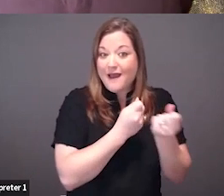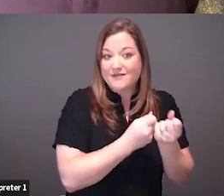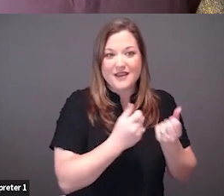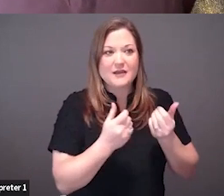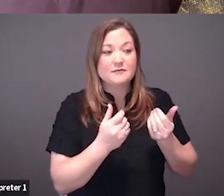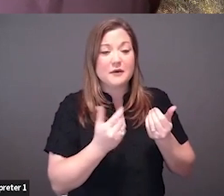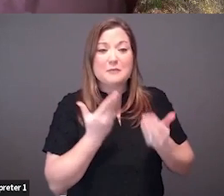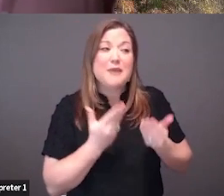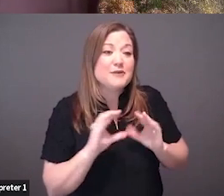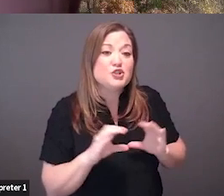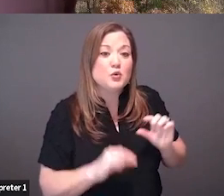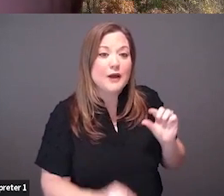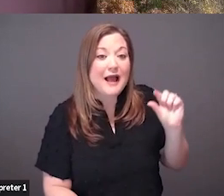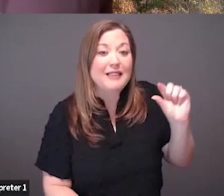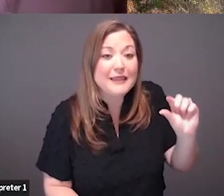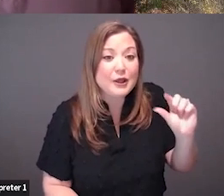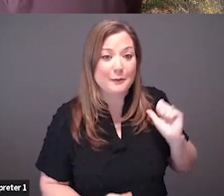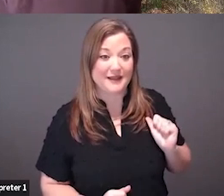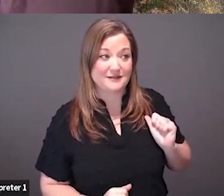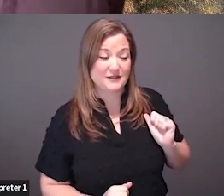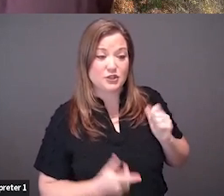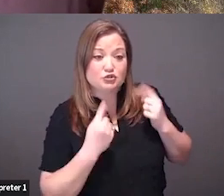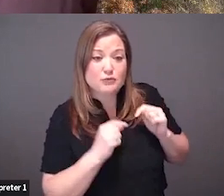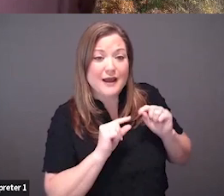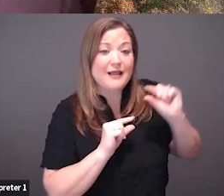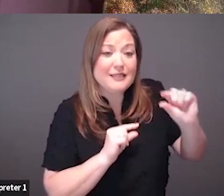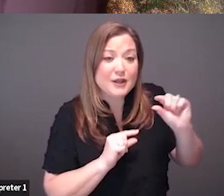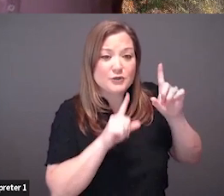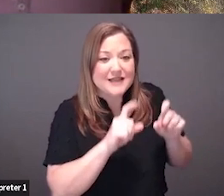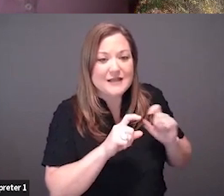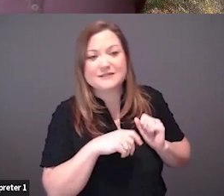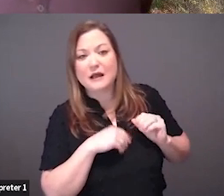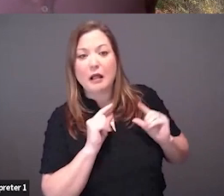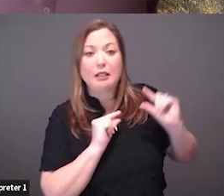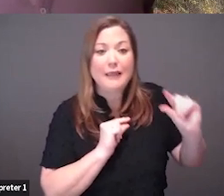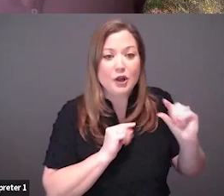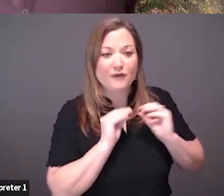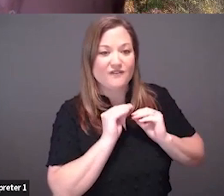like doing a little bit of testing and fixing each month and just doing a little bit over time.